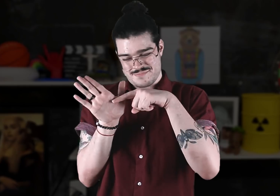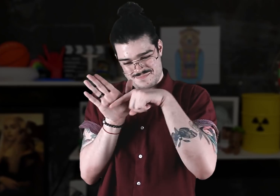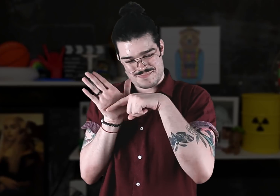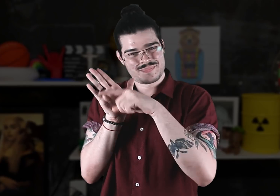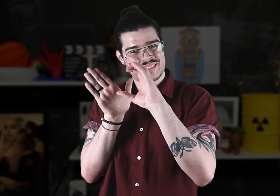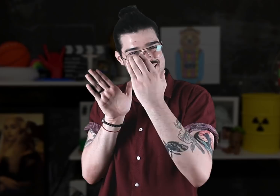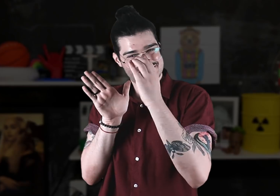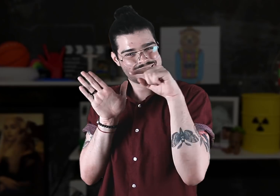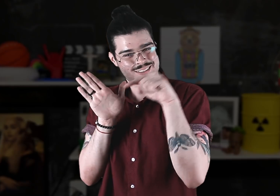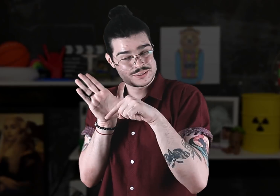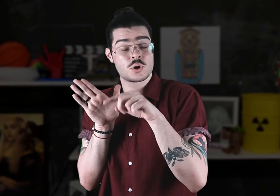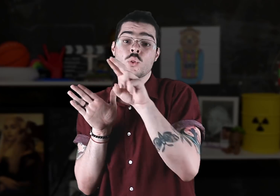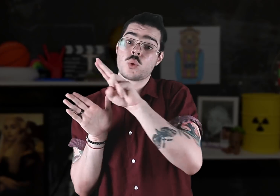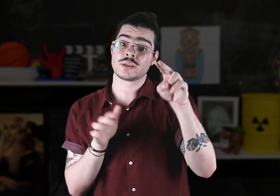This is the ...